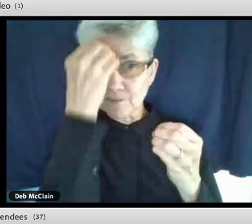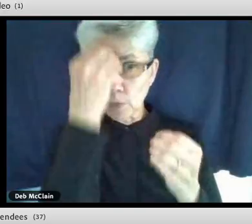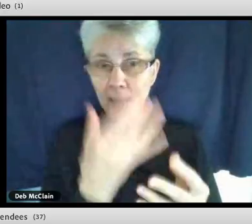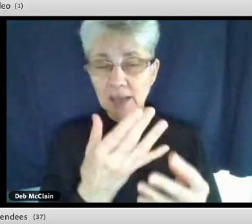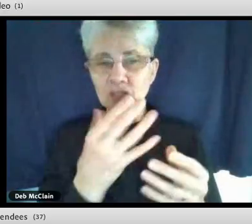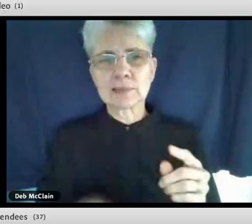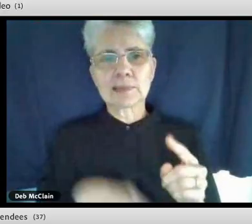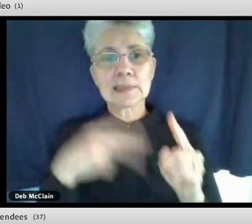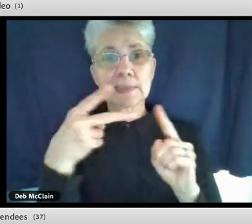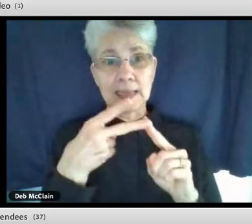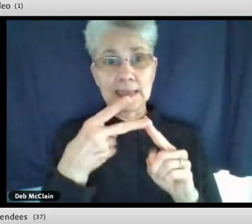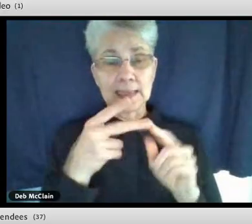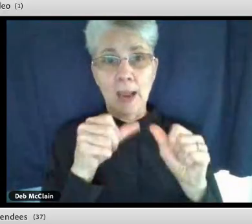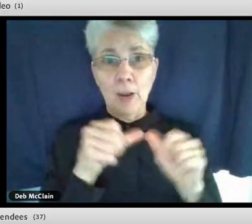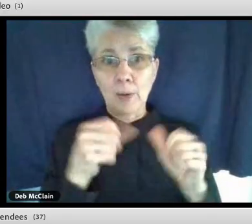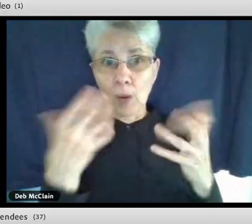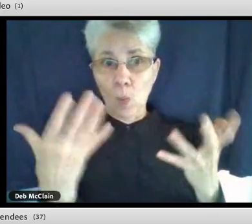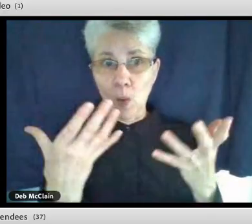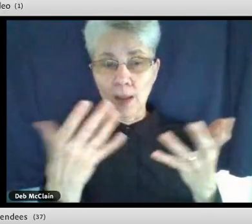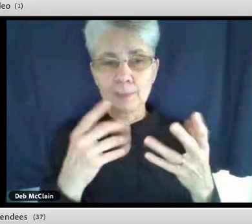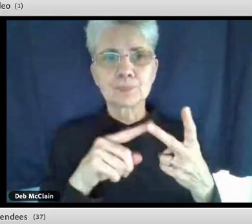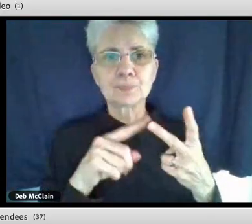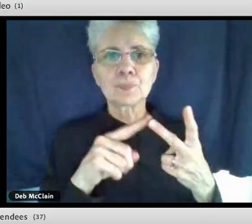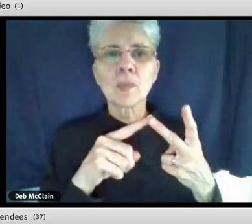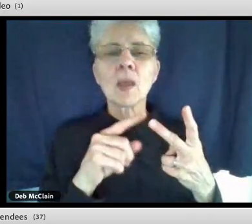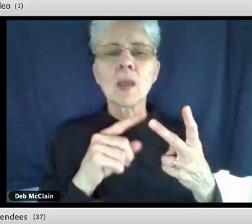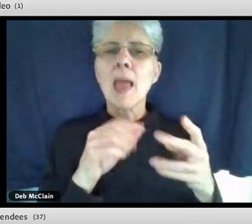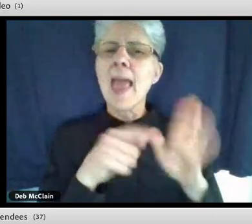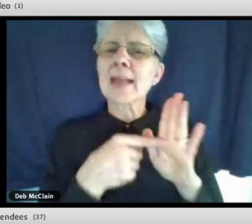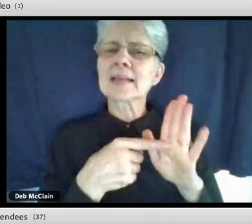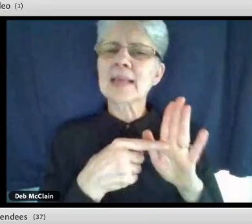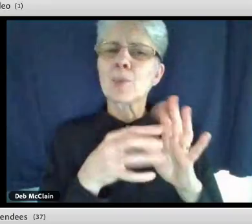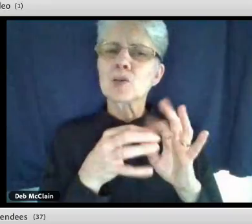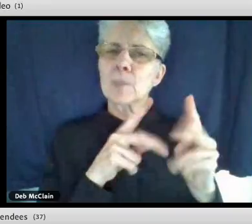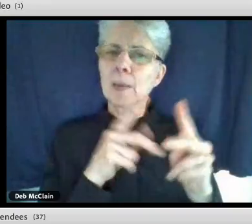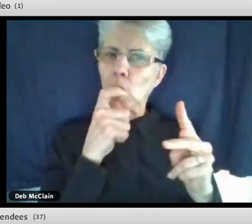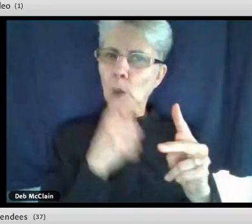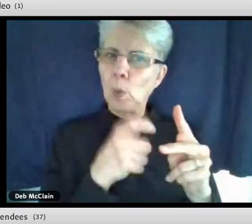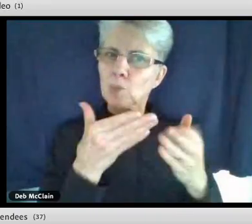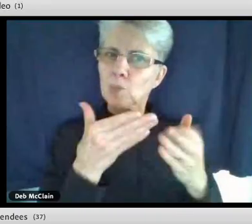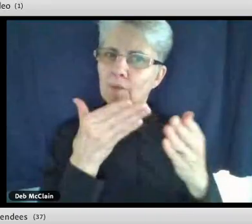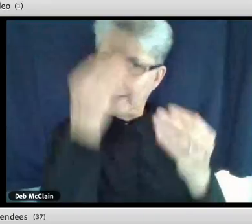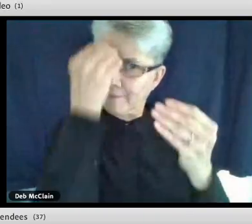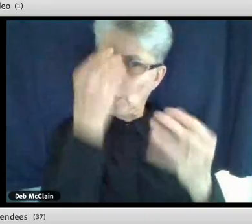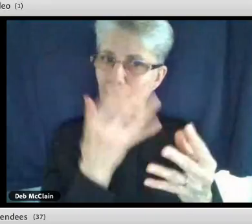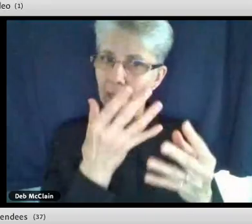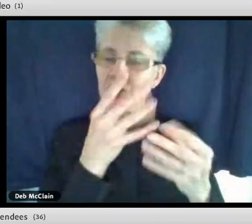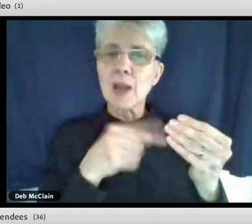and you need help on information. The second area is examples of people